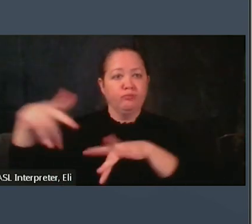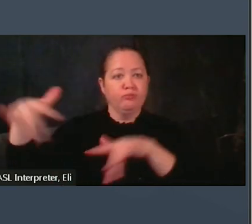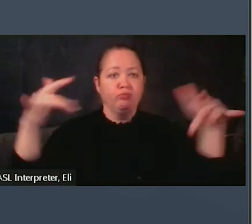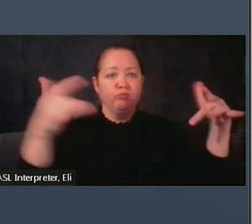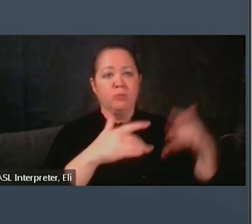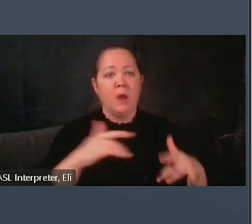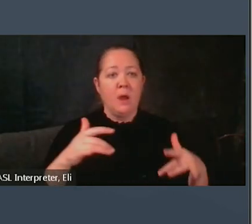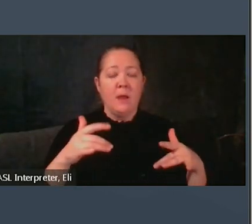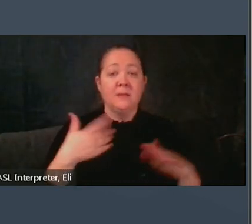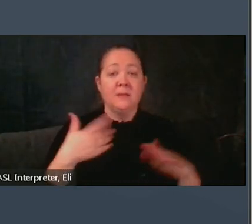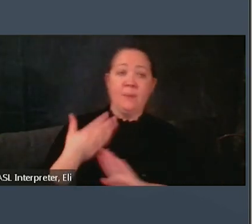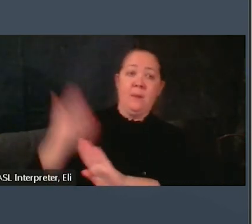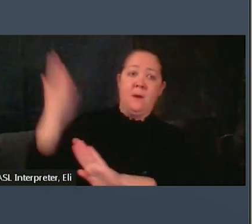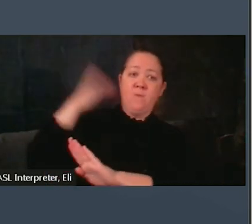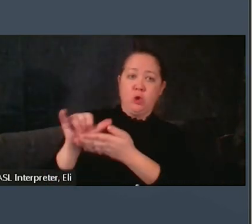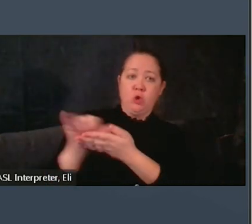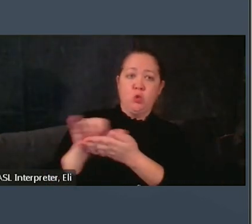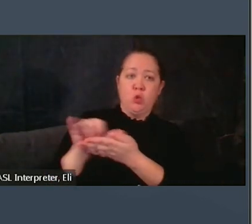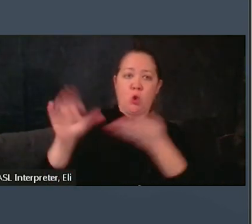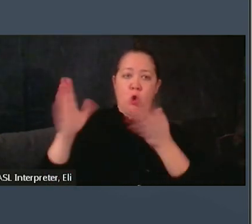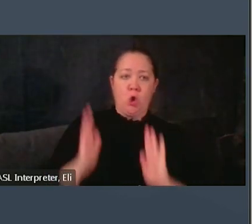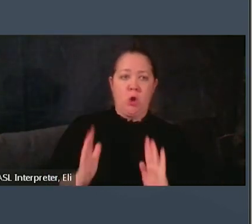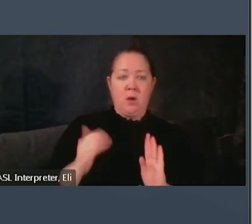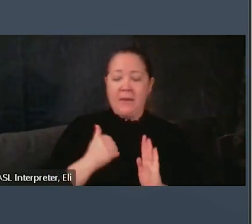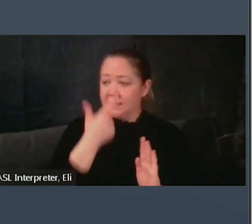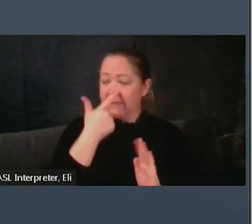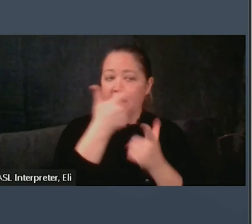it's interesting to watch how this community is,